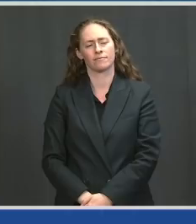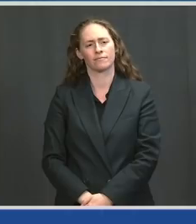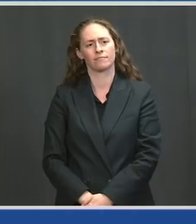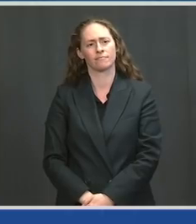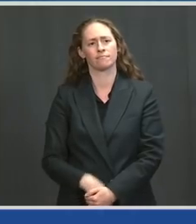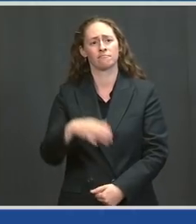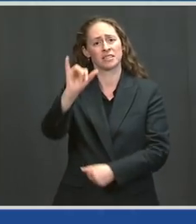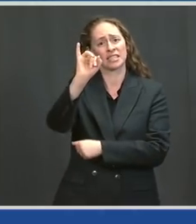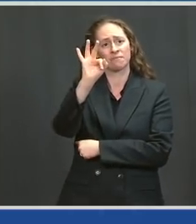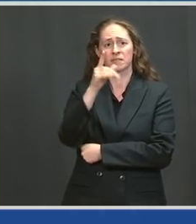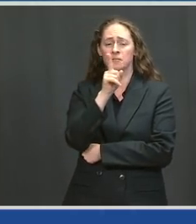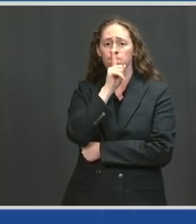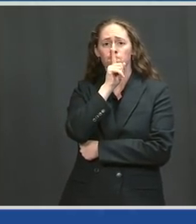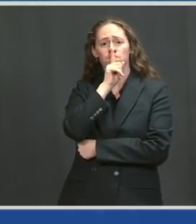please excuse my back, I apologize.